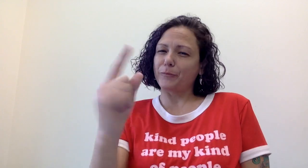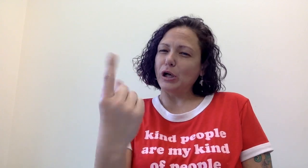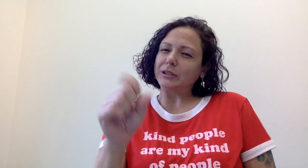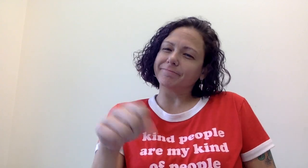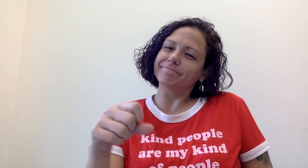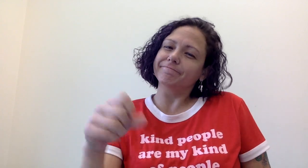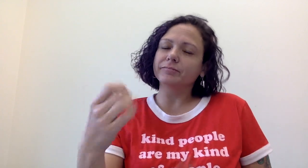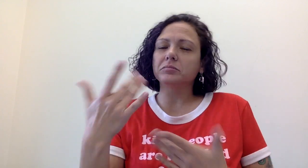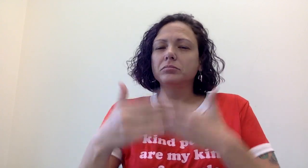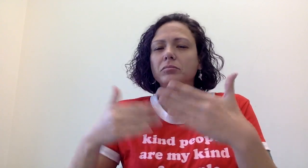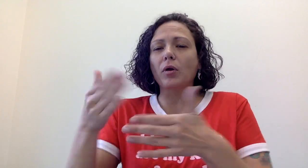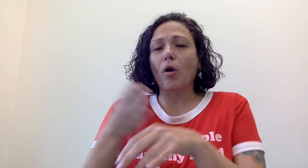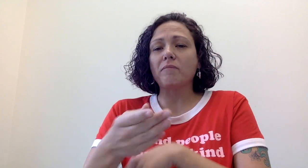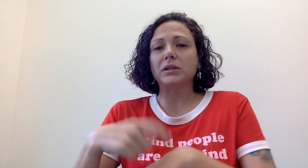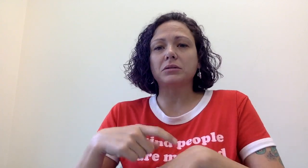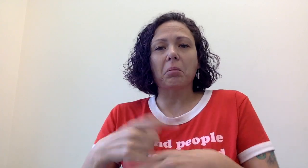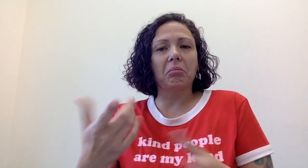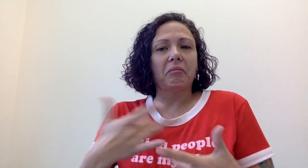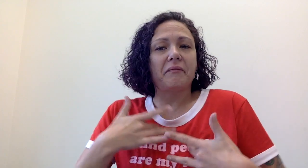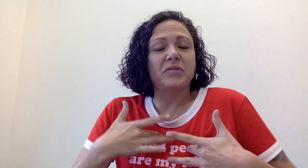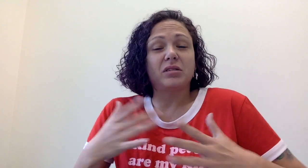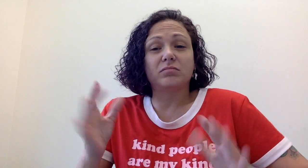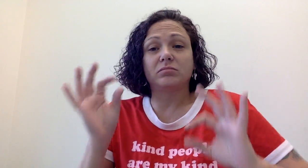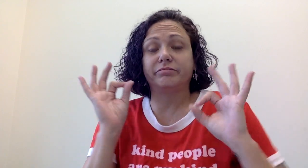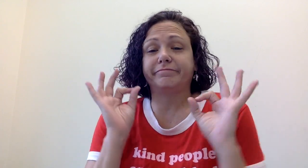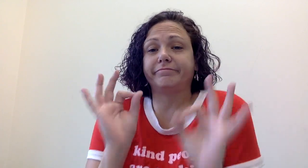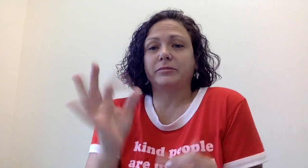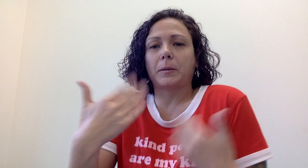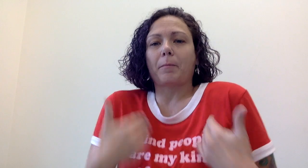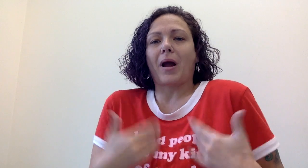At first, yes, you will feel hungry in the mornings but as time goes on, you'll feel used to it.